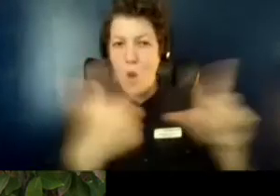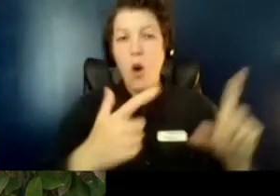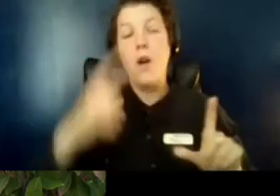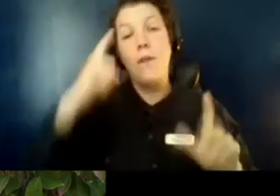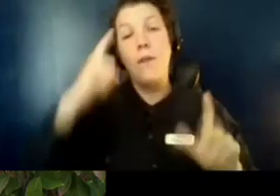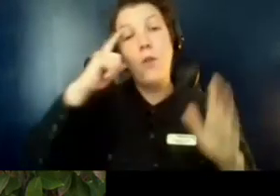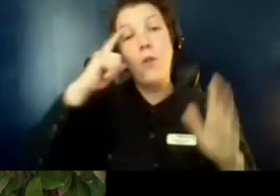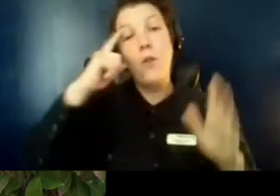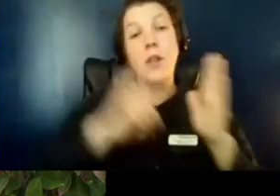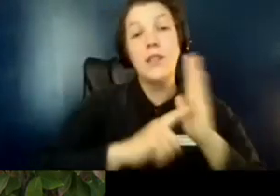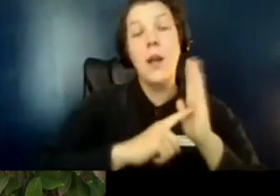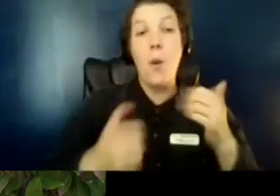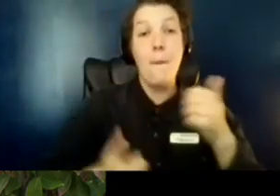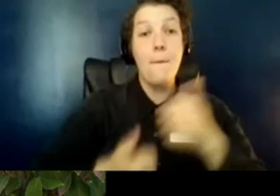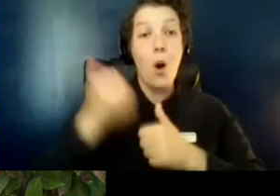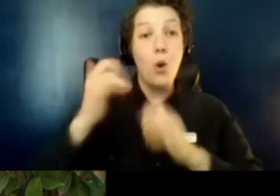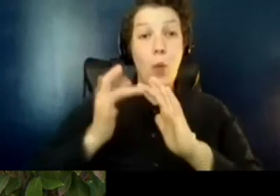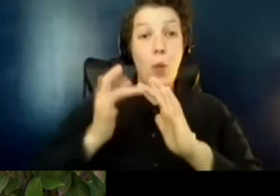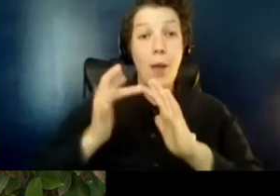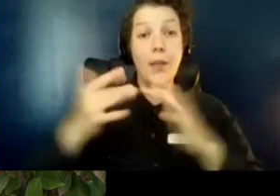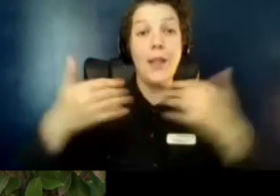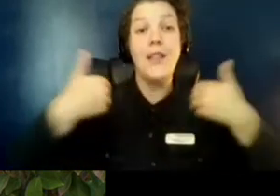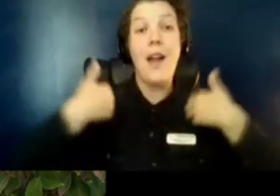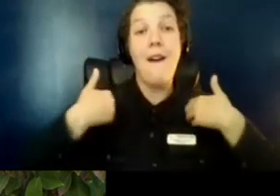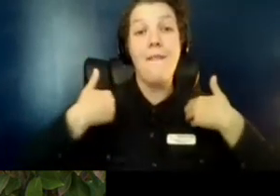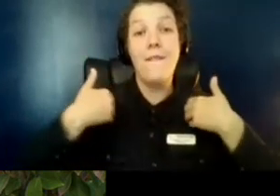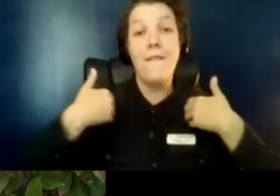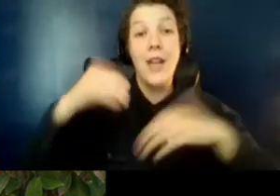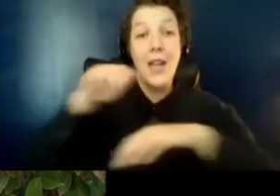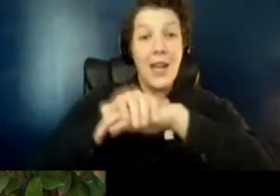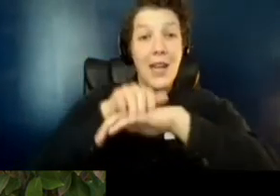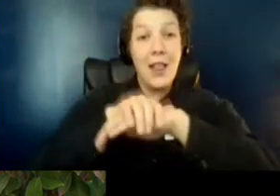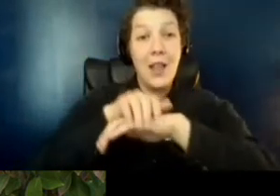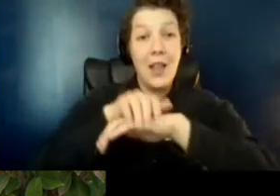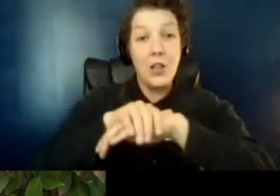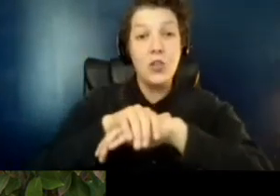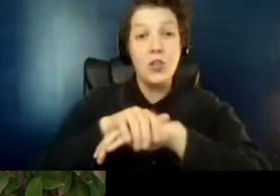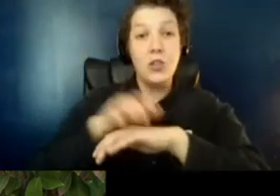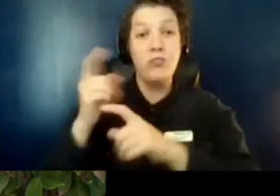a Spanish translation. Most large websites have that functionality now. And I love what